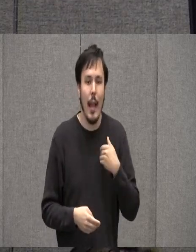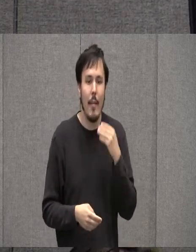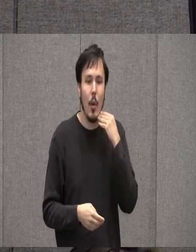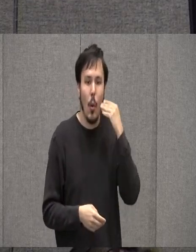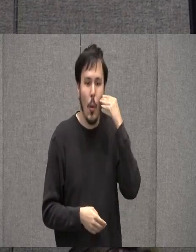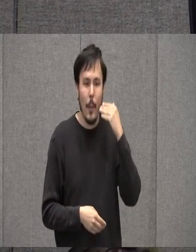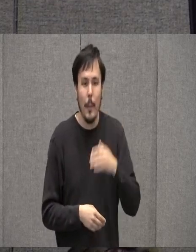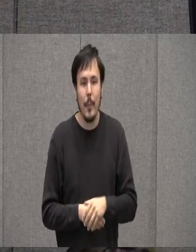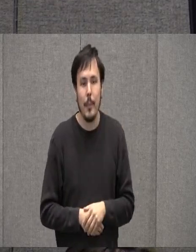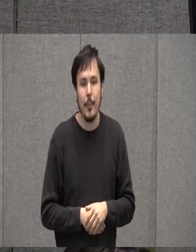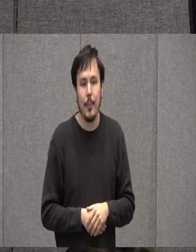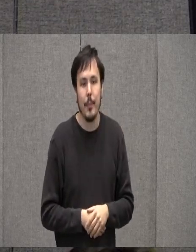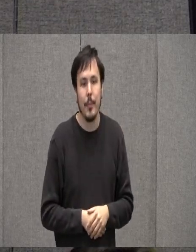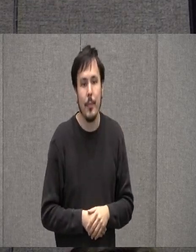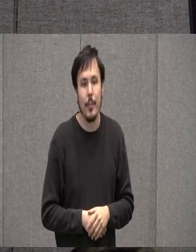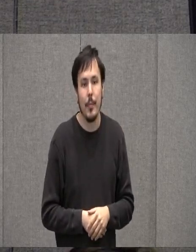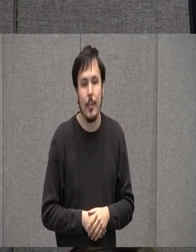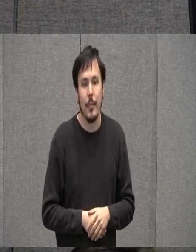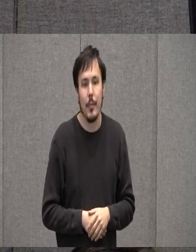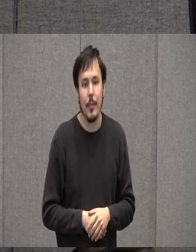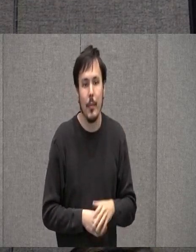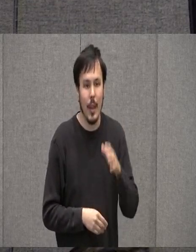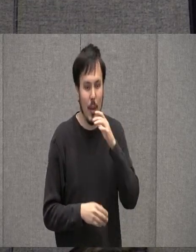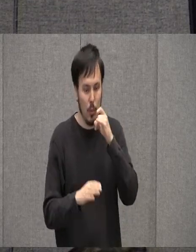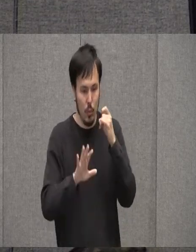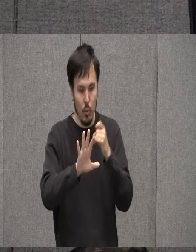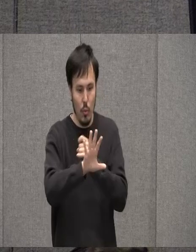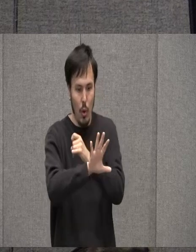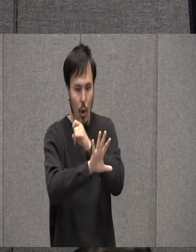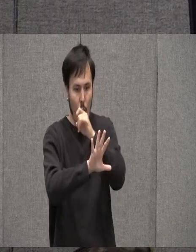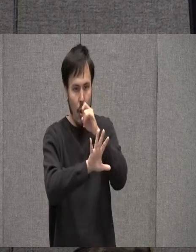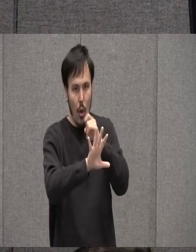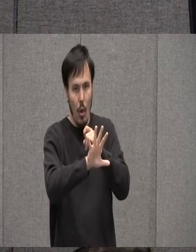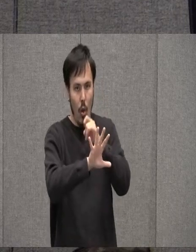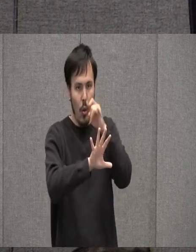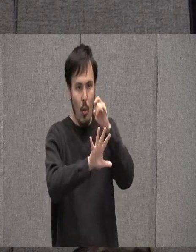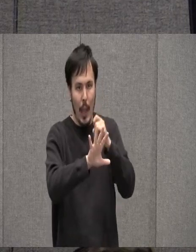I would go around, copying over those pencil lines.